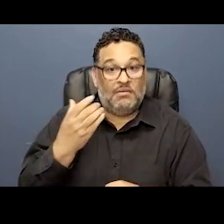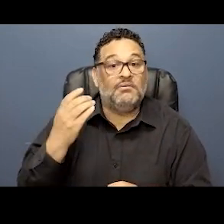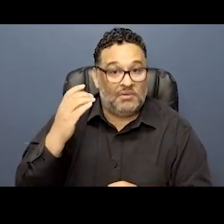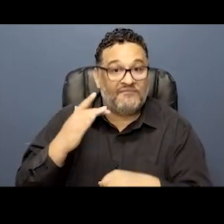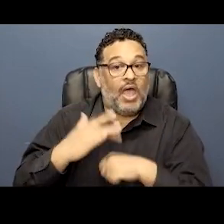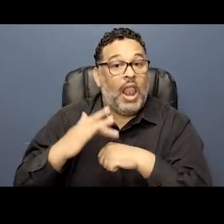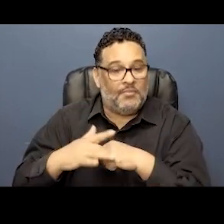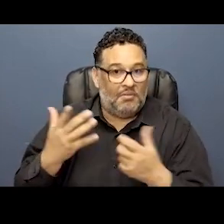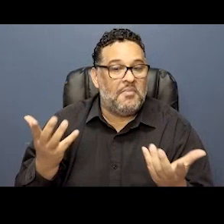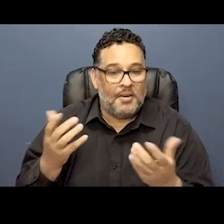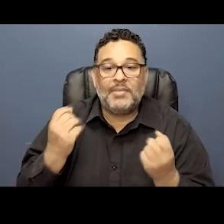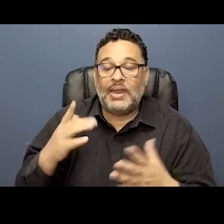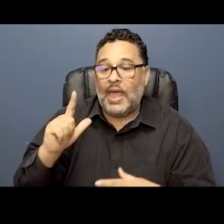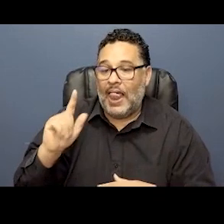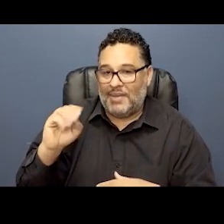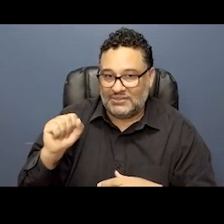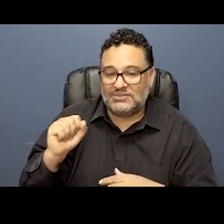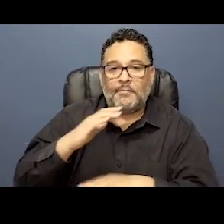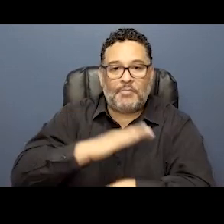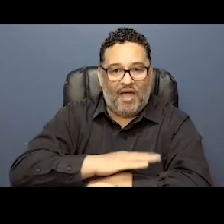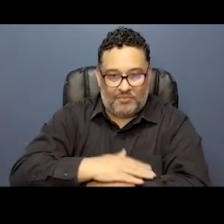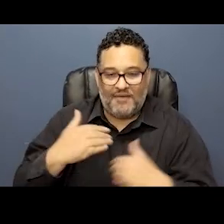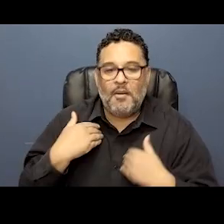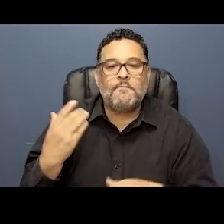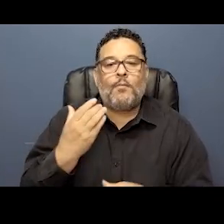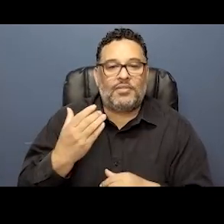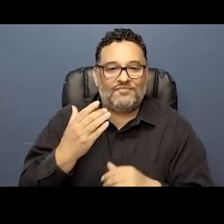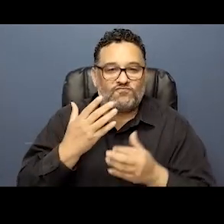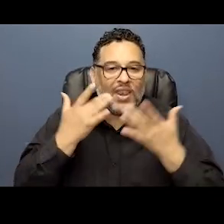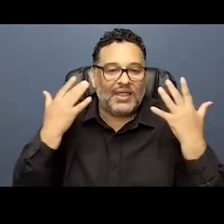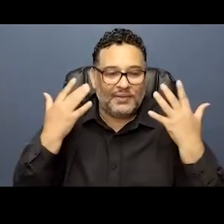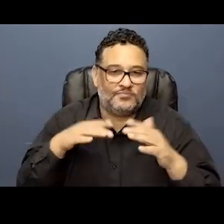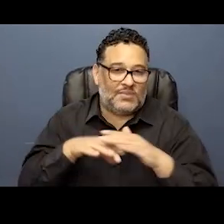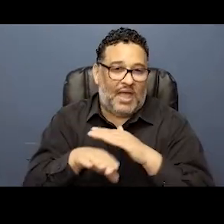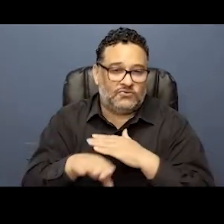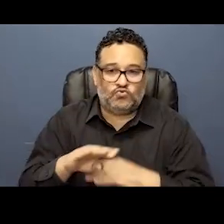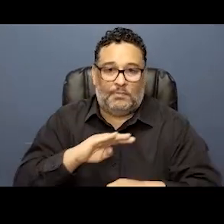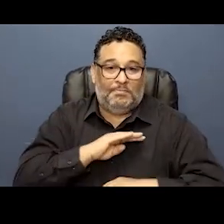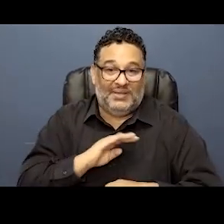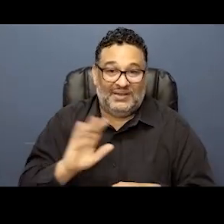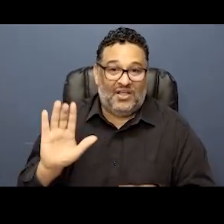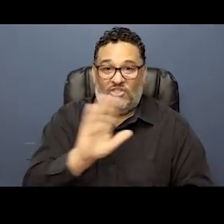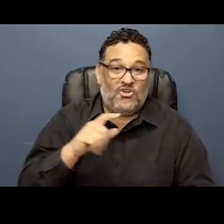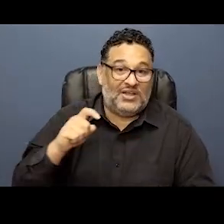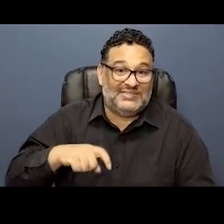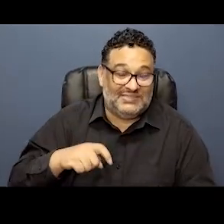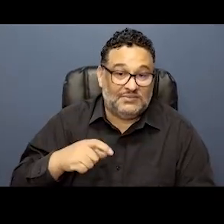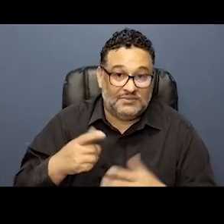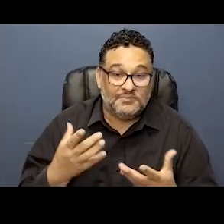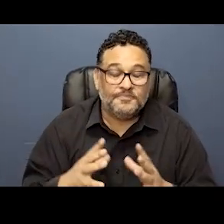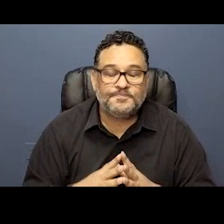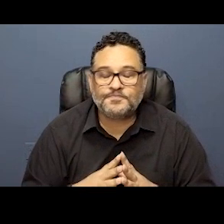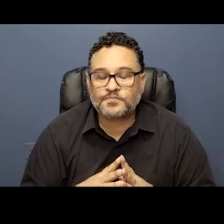Many LMS platforms also offer mobile-friendly access to meet the needs of these learners.